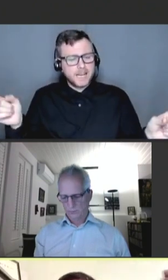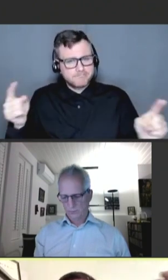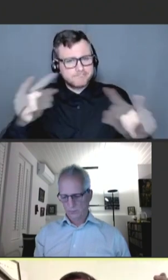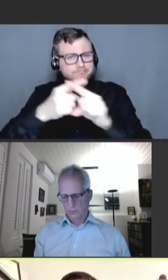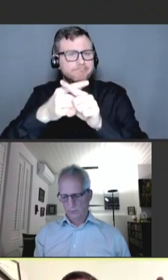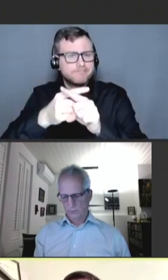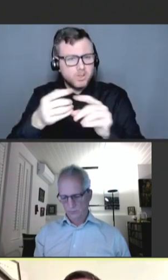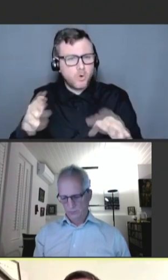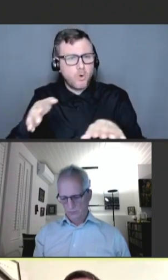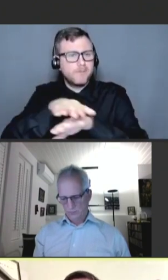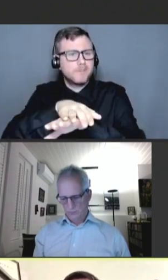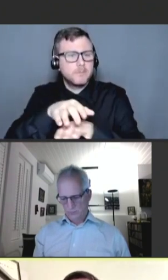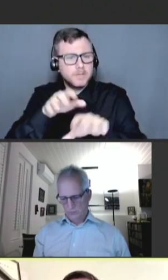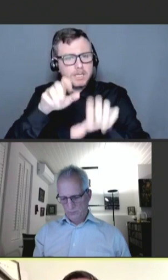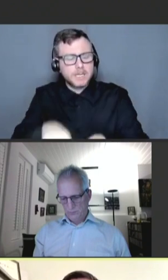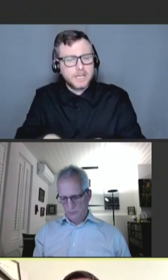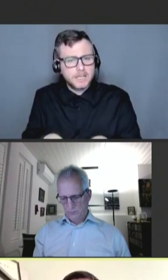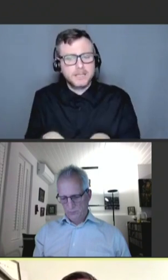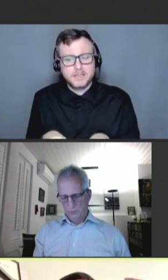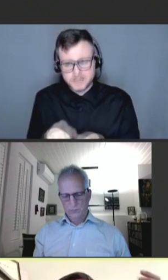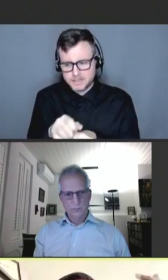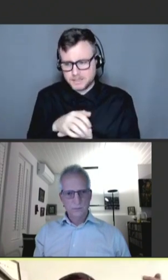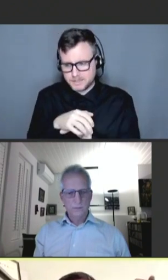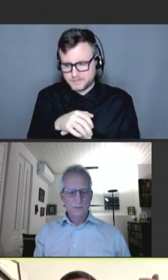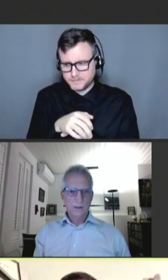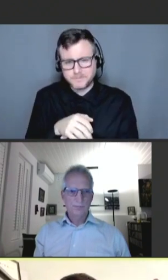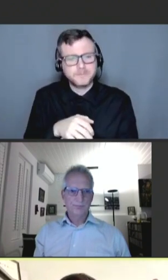diseases and noncommunicable diseases, and that, you know, infectious disease could